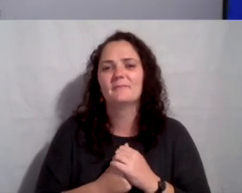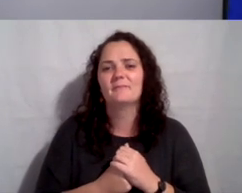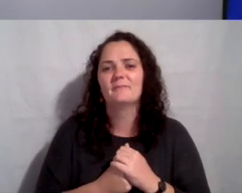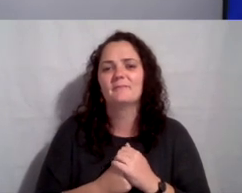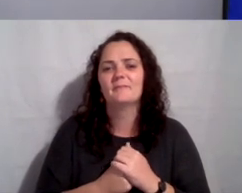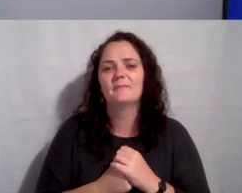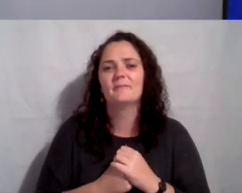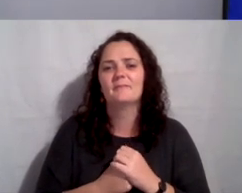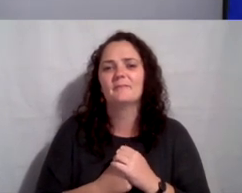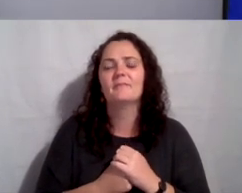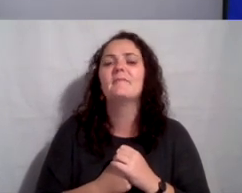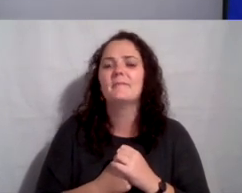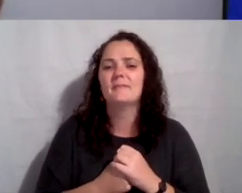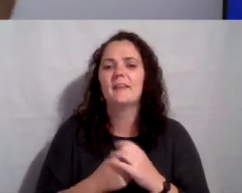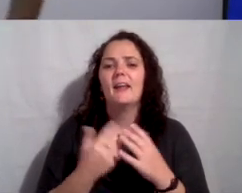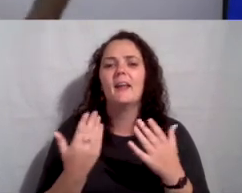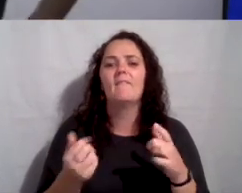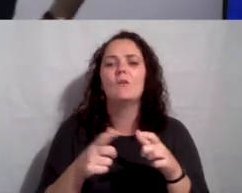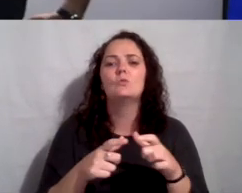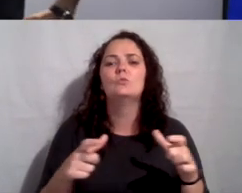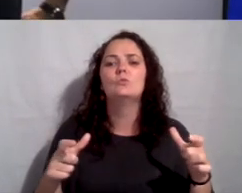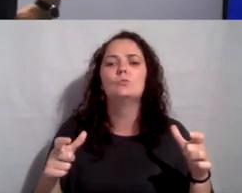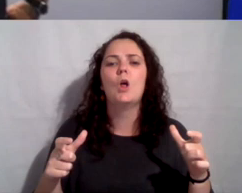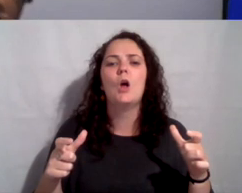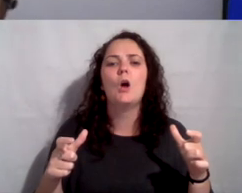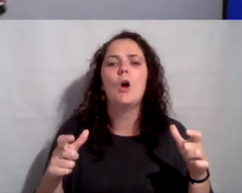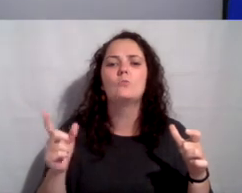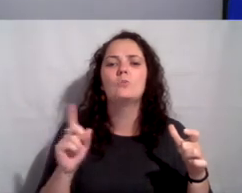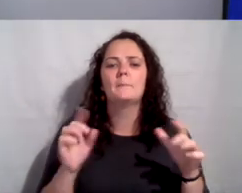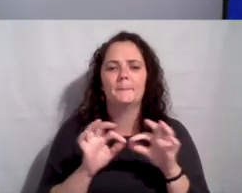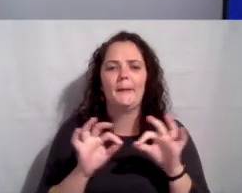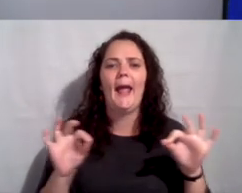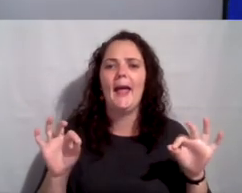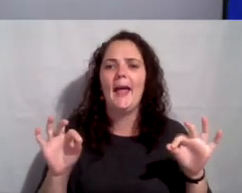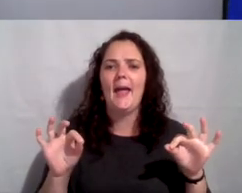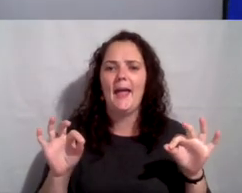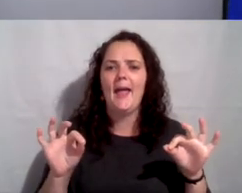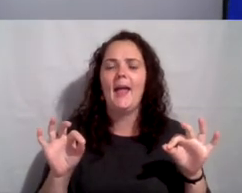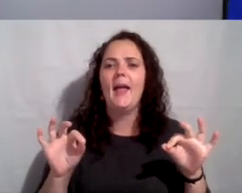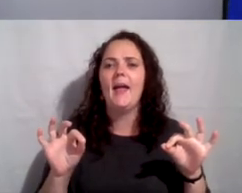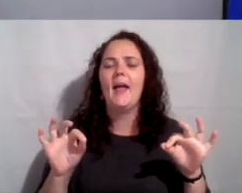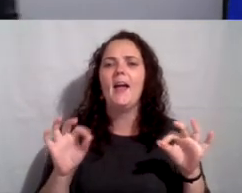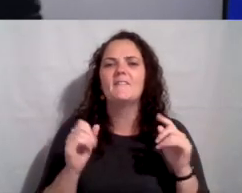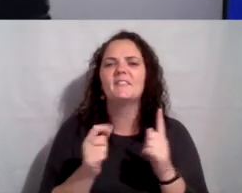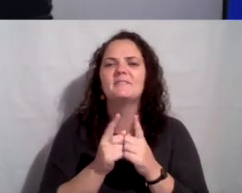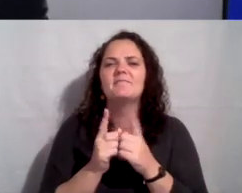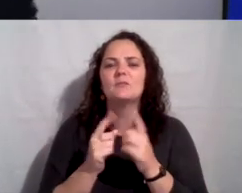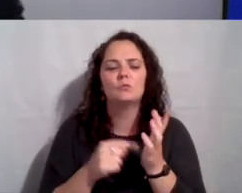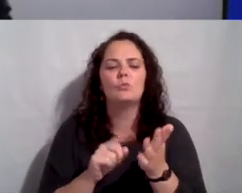we've got a long bar here and a shorter axe handle which they're going to use for this series of poses, so you'll have some tools